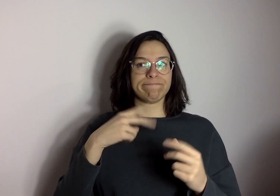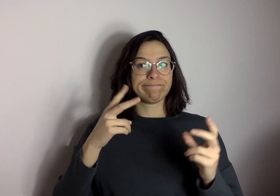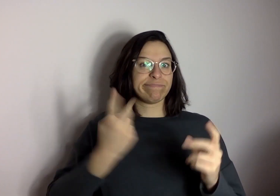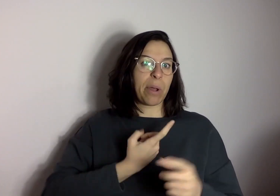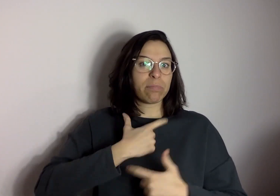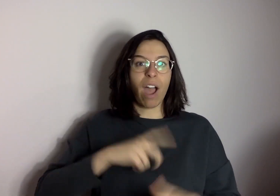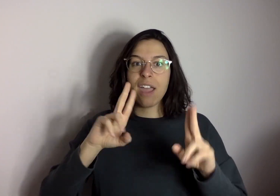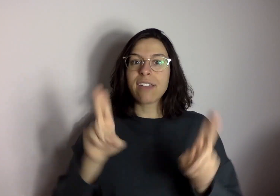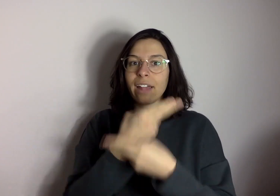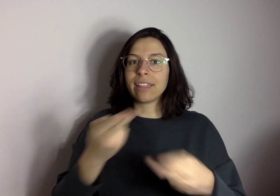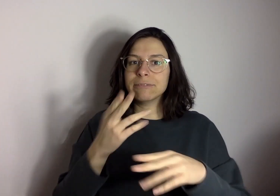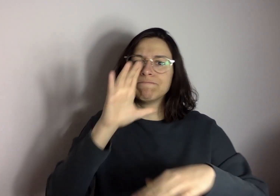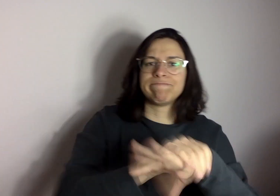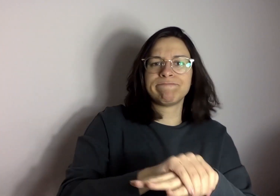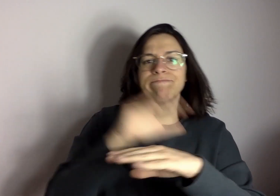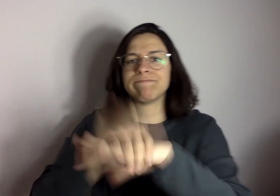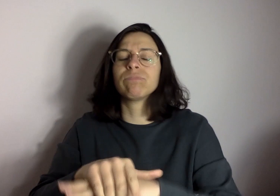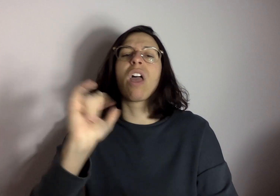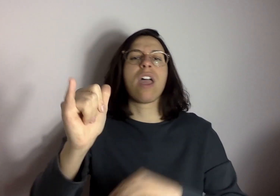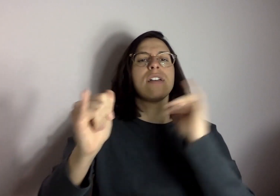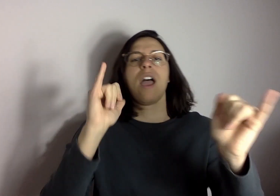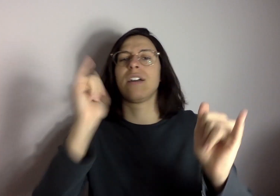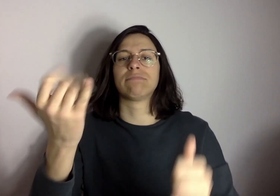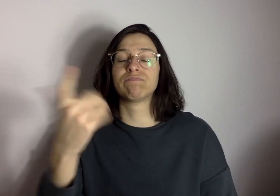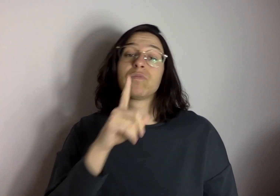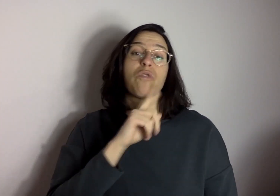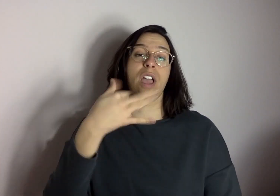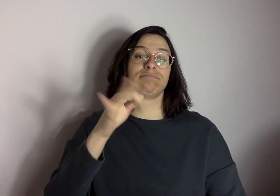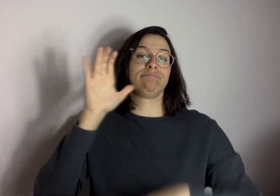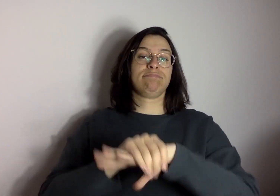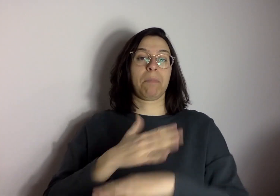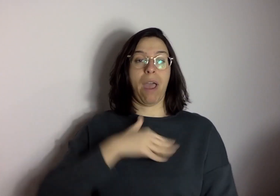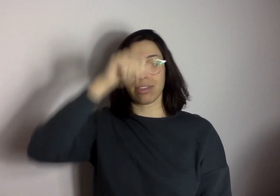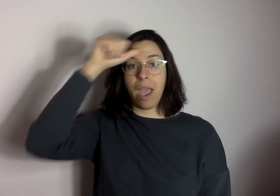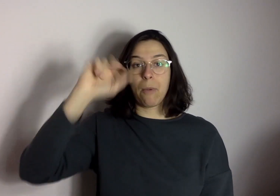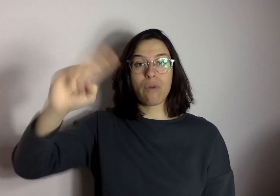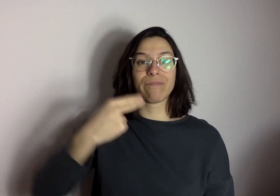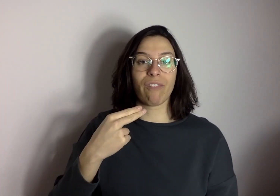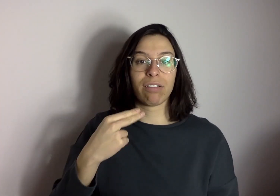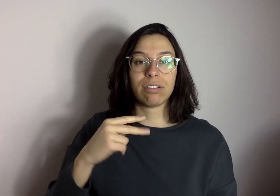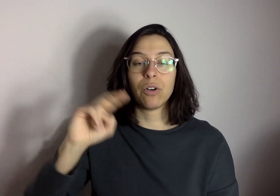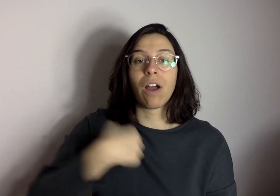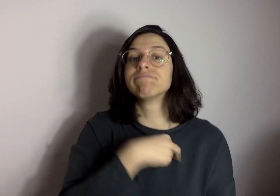I cannot specifically say where the noise comes from or what is making noise. The only thing I can deteced is when someone shouts my own name